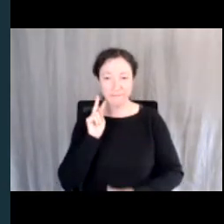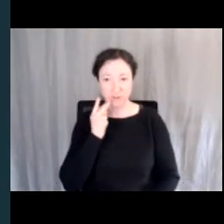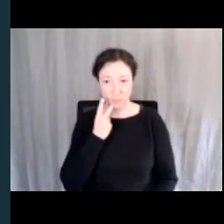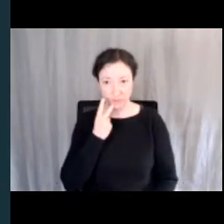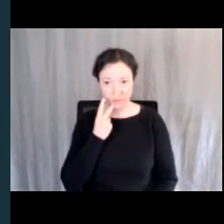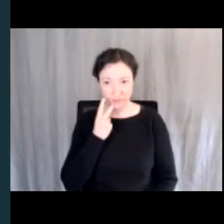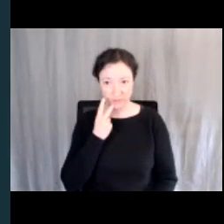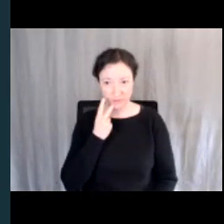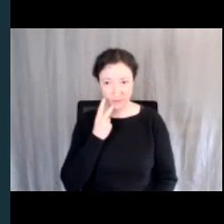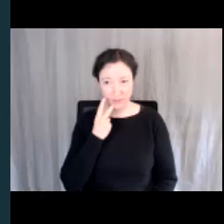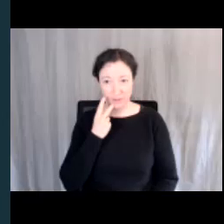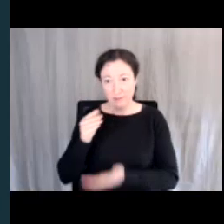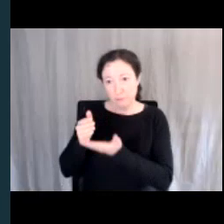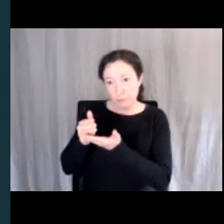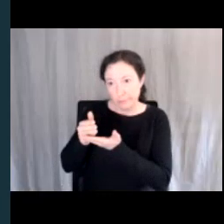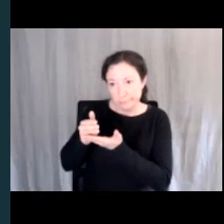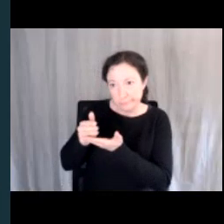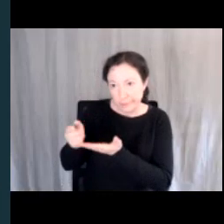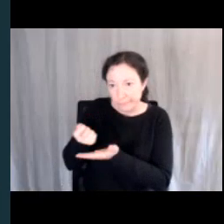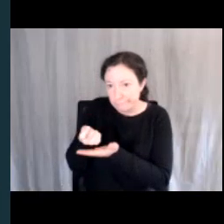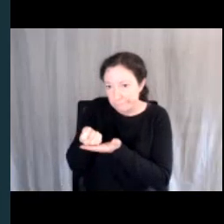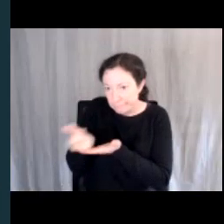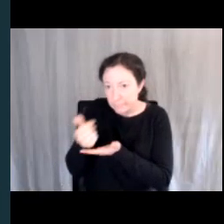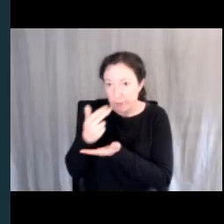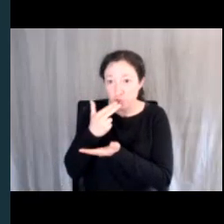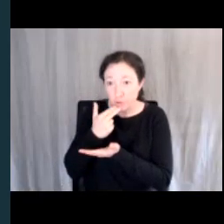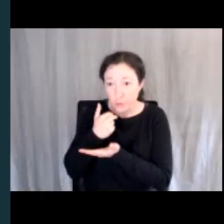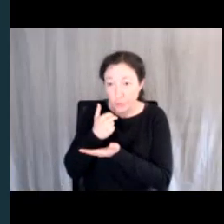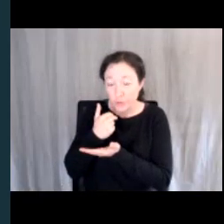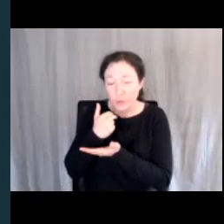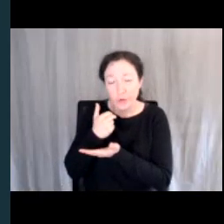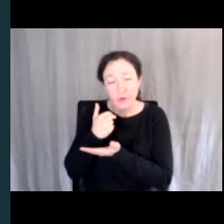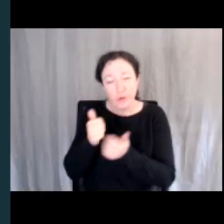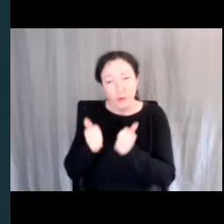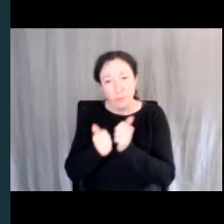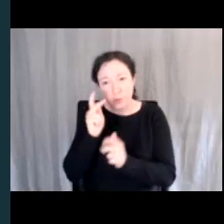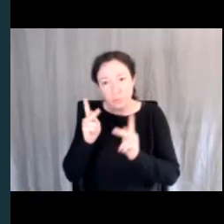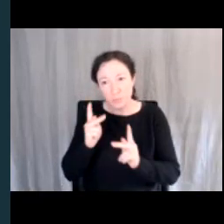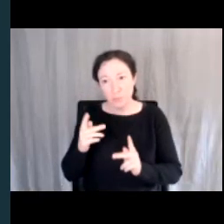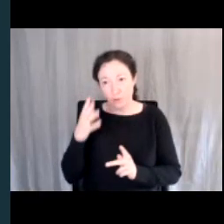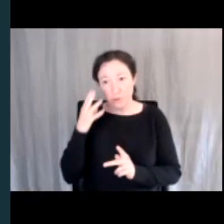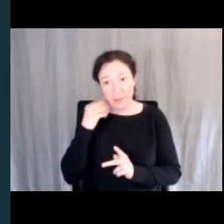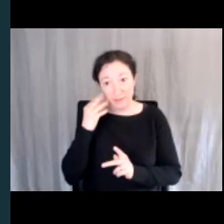most people know if you've tried to do this before, there's always like a rebound. And so people resist restriction